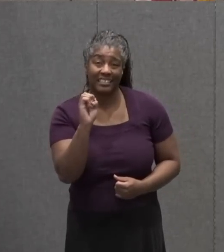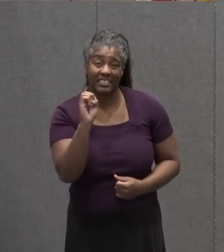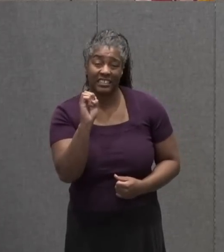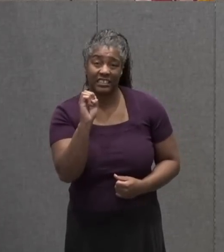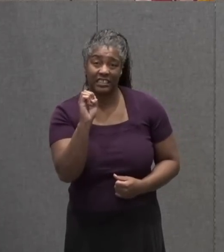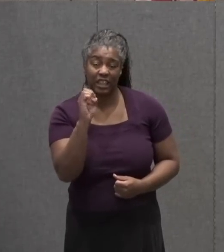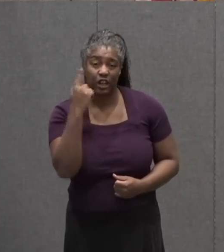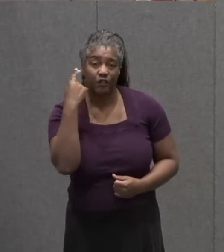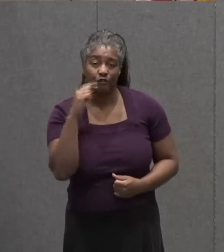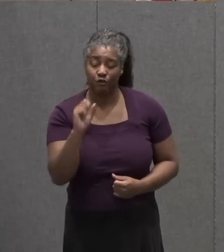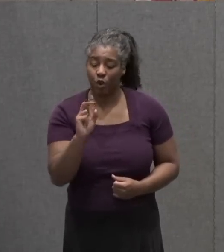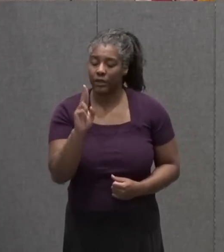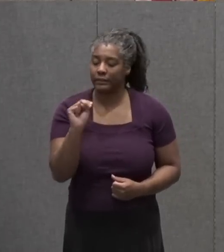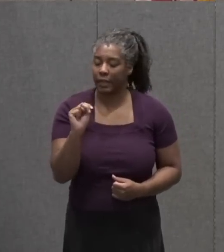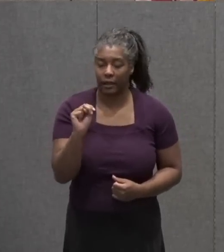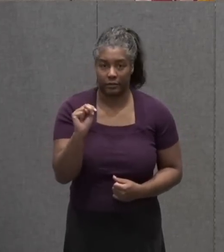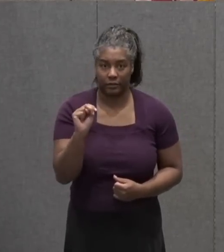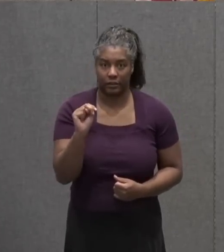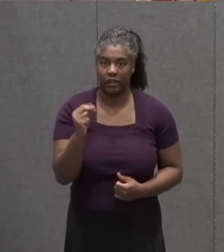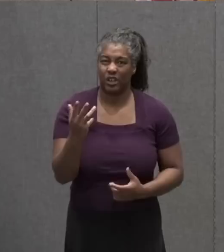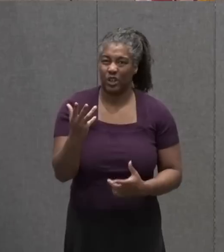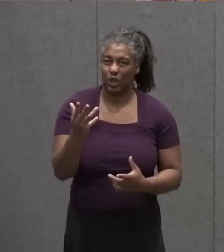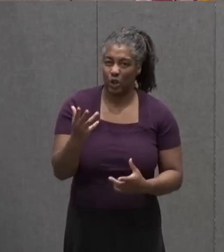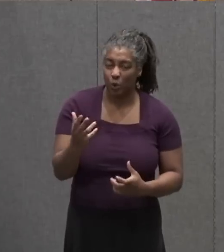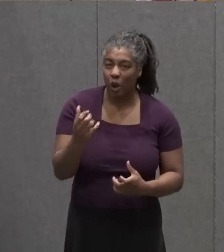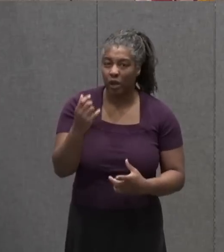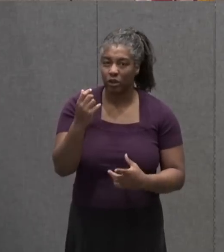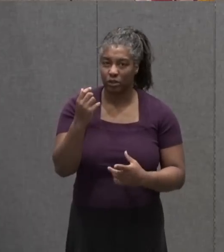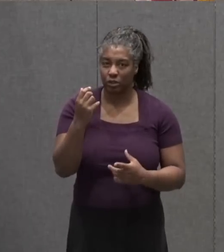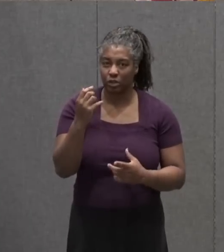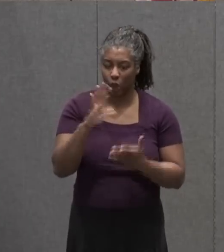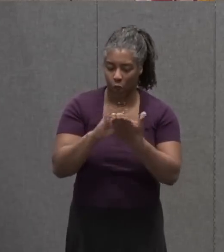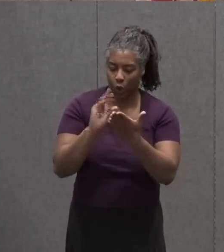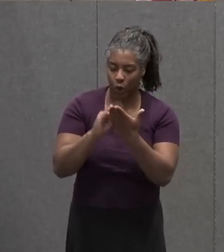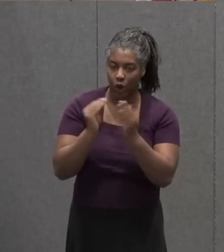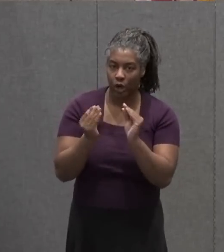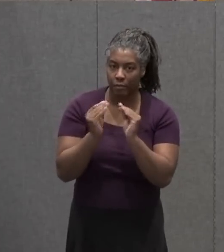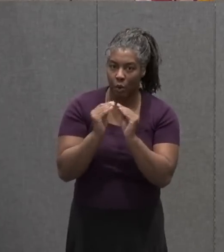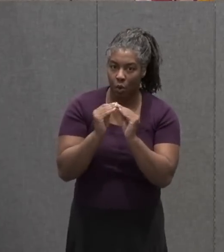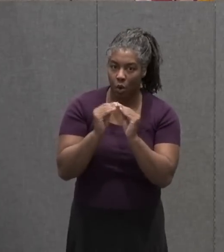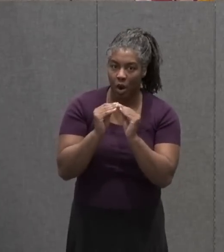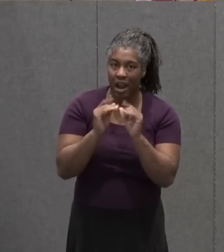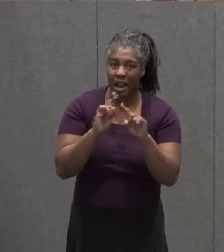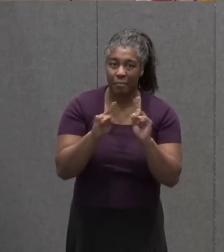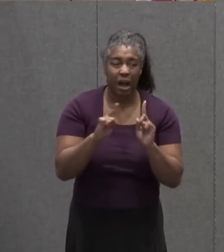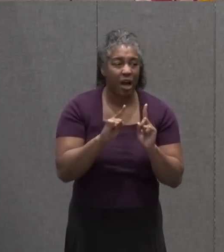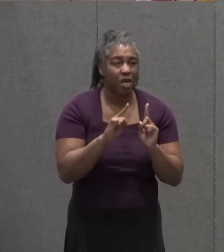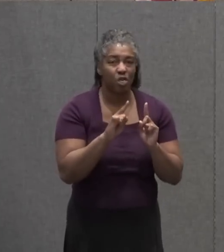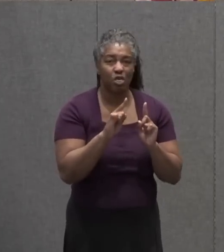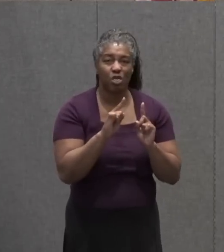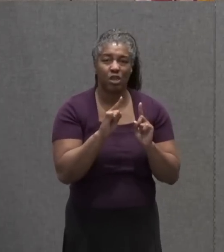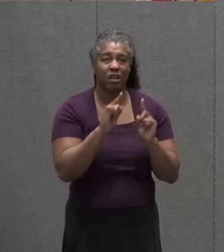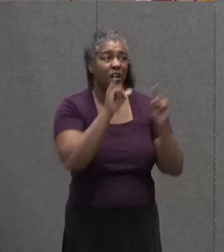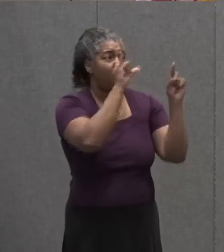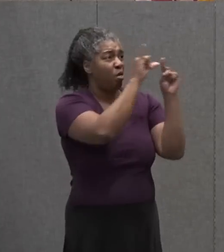but the words are hard for you to read, slow down and maybe ask an adult for help.